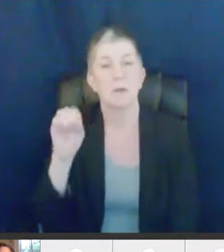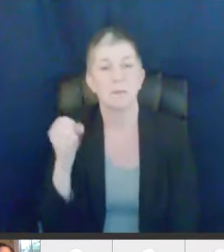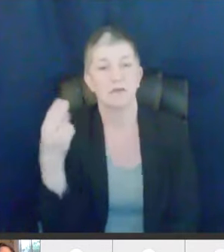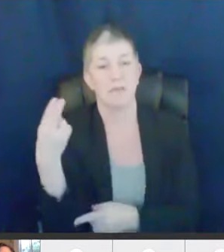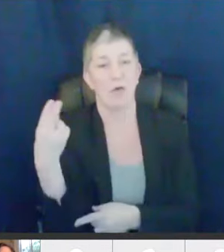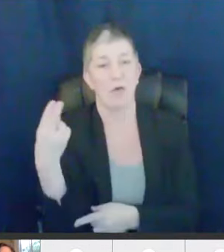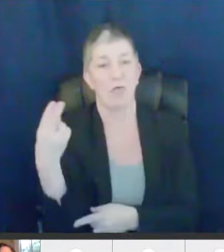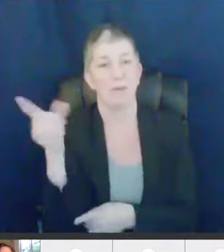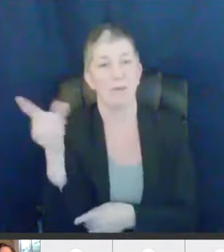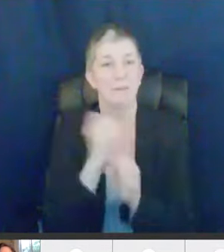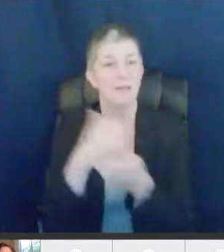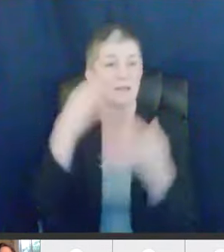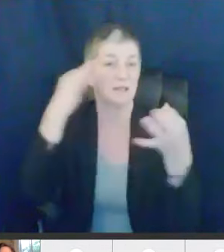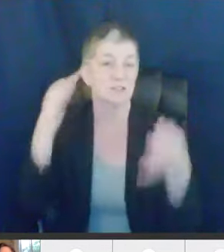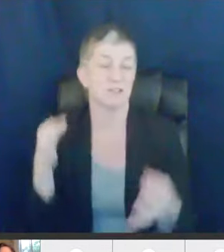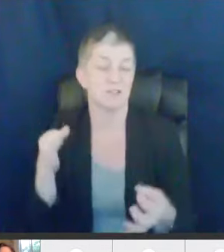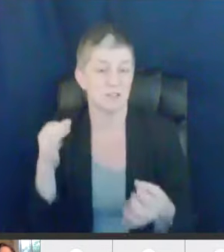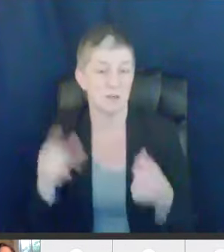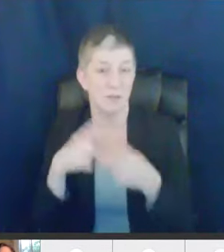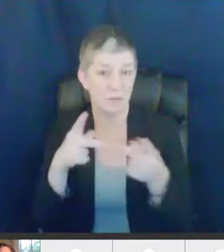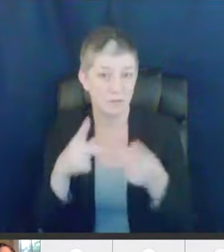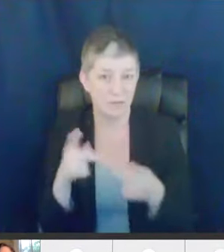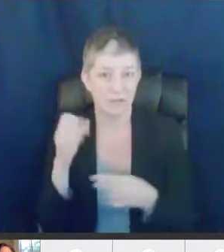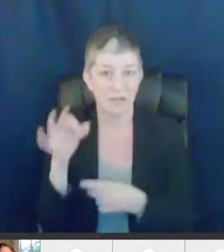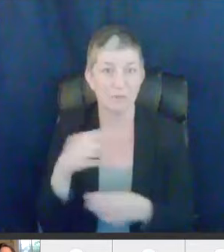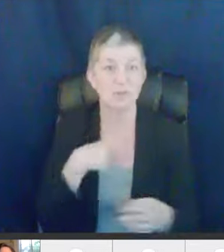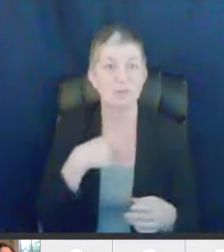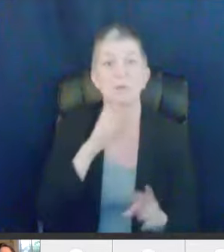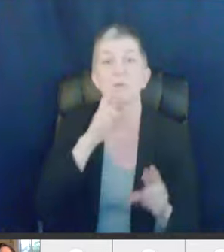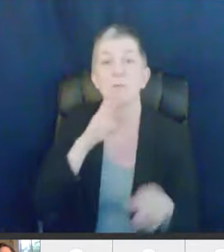decision about those facilities whether or not to report by facility they are